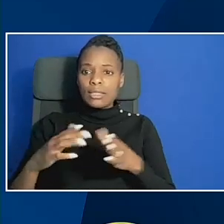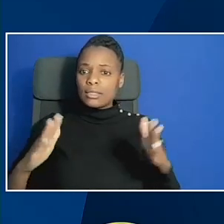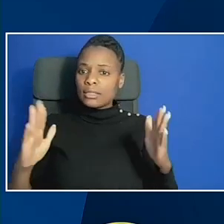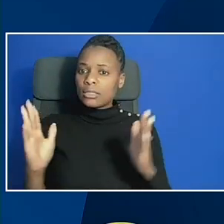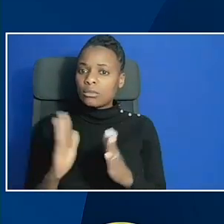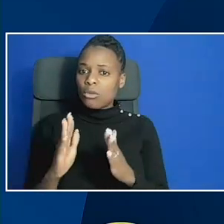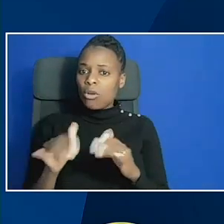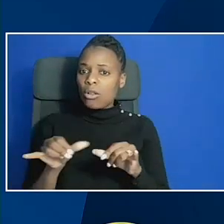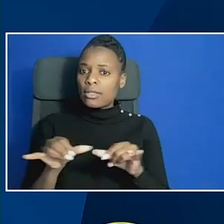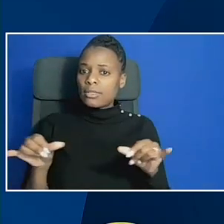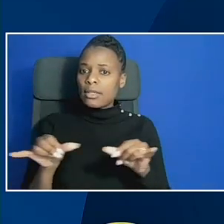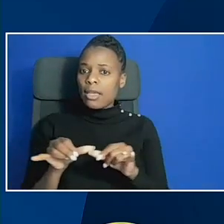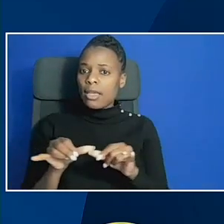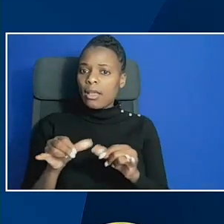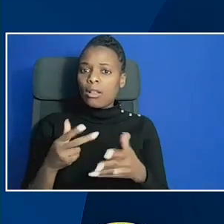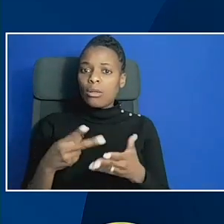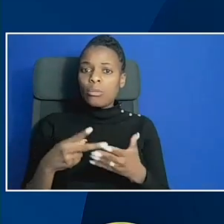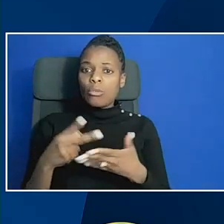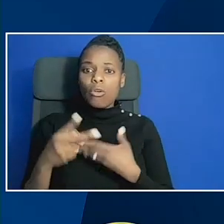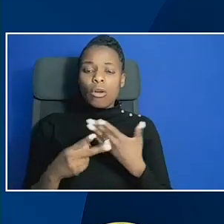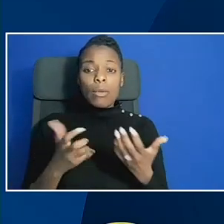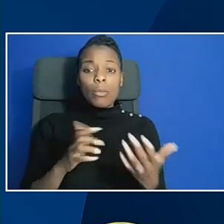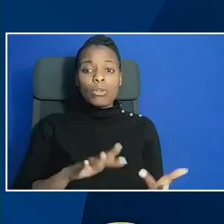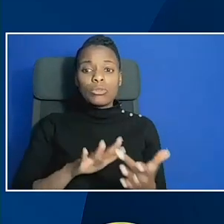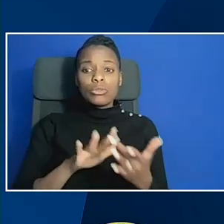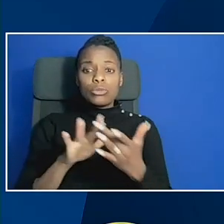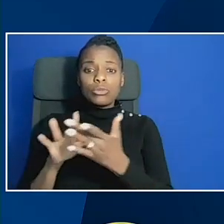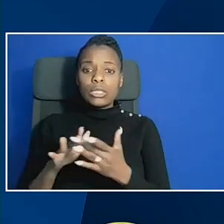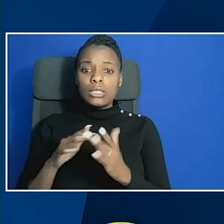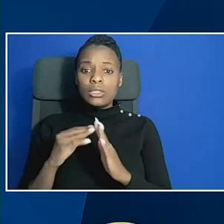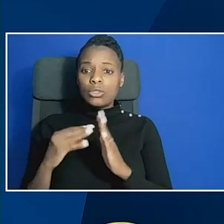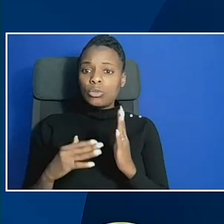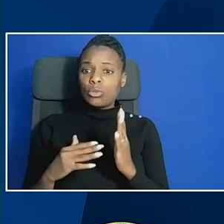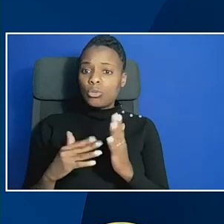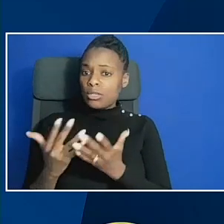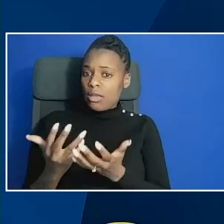want to reach students who want them, but who cannot go through the full-scale